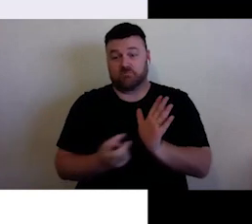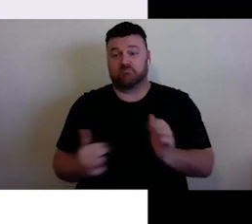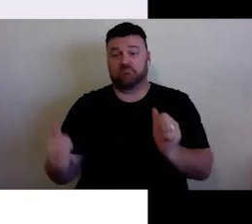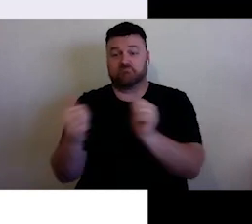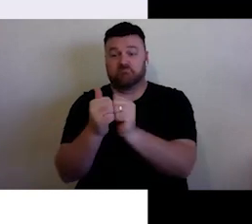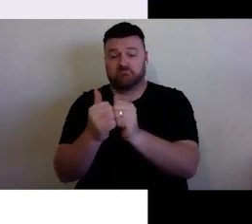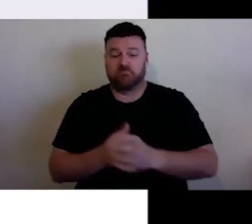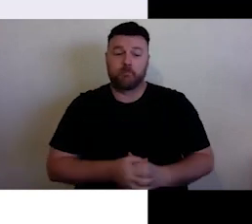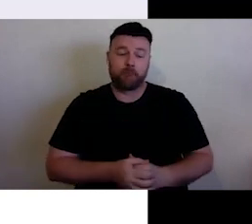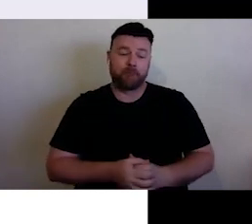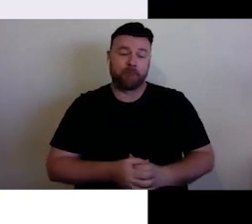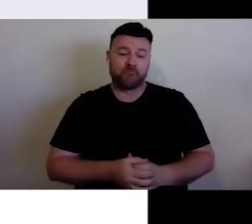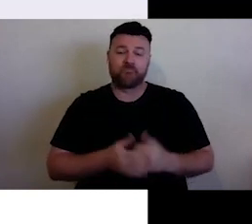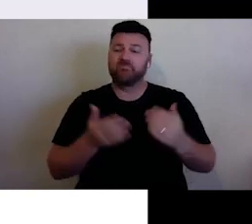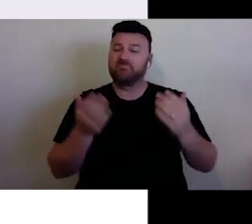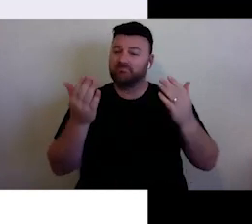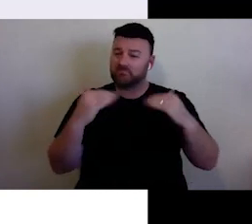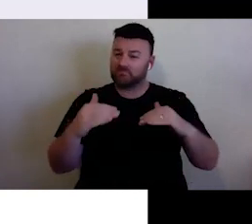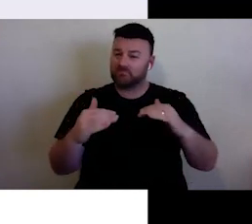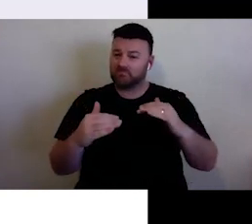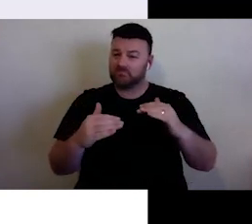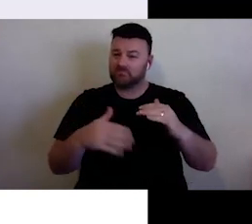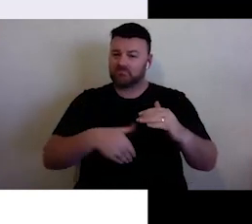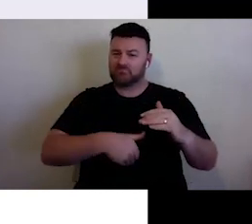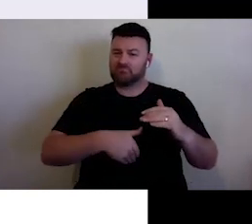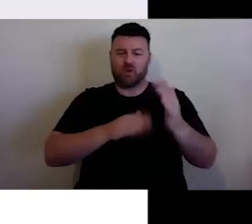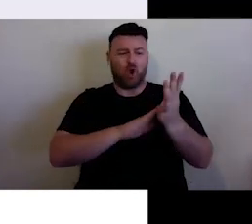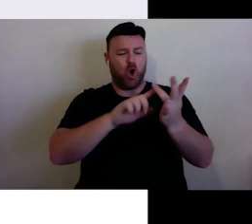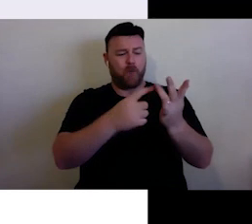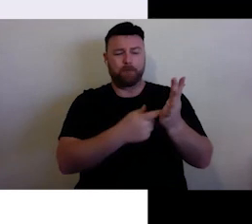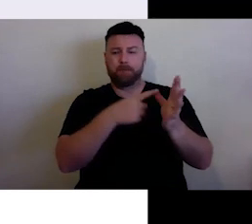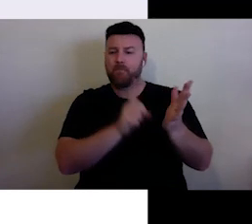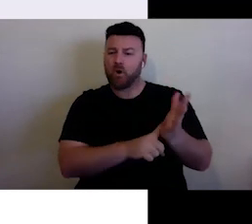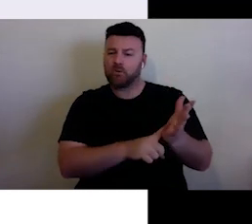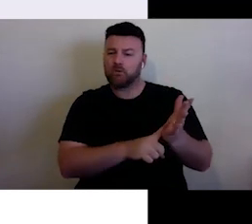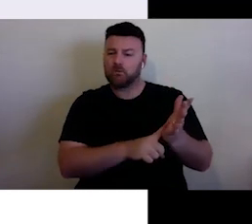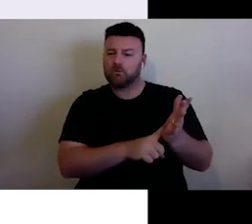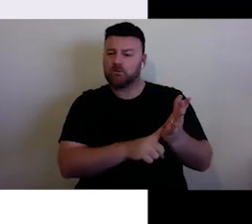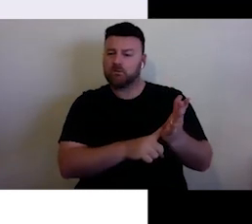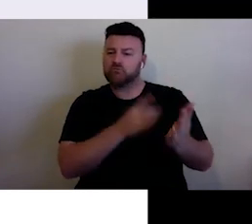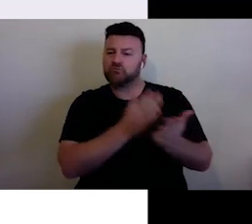Moral integrity, the right to not have your work or film treated in a